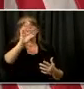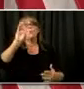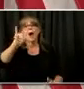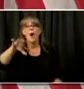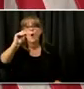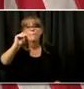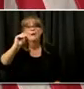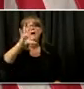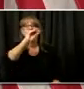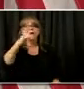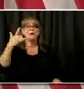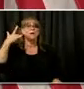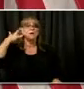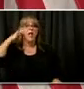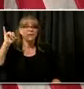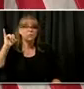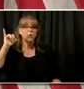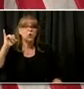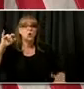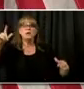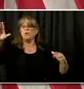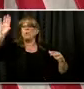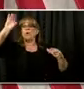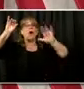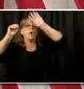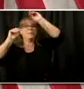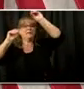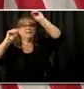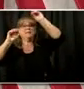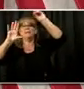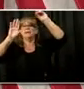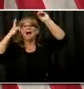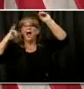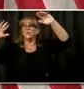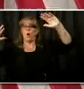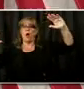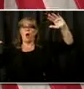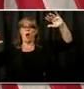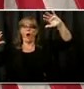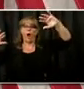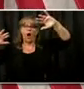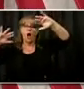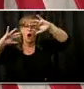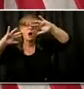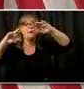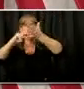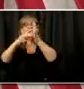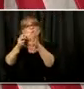just the amount of acreage there uh really compounding uh the impact of our state fires